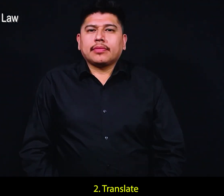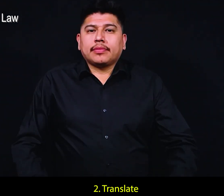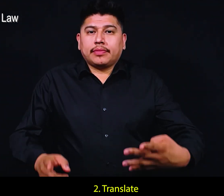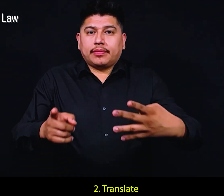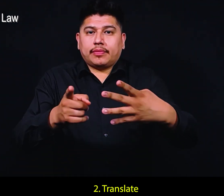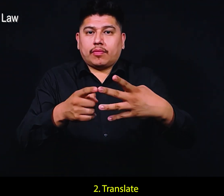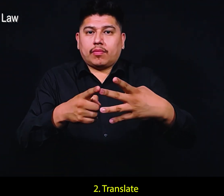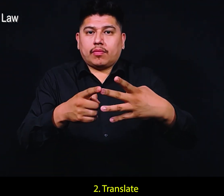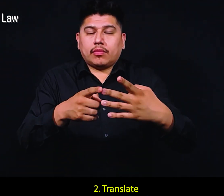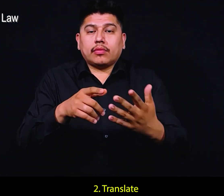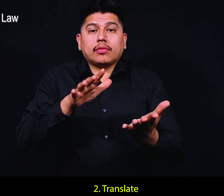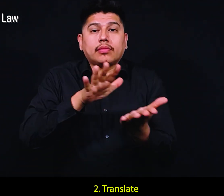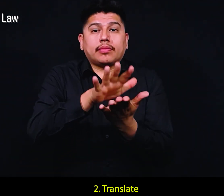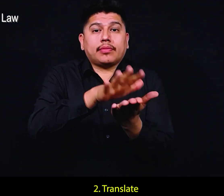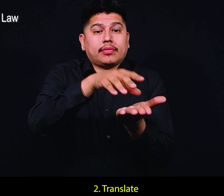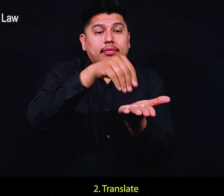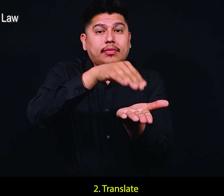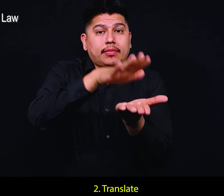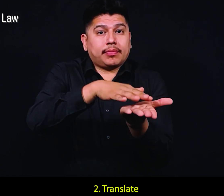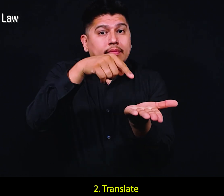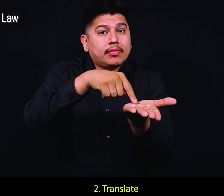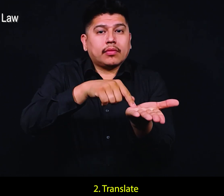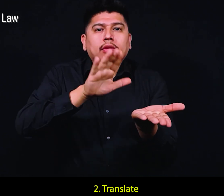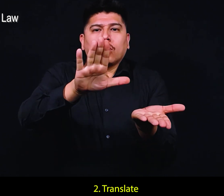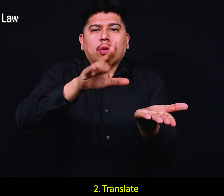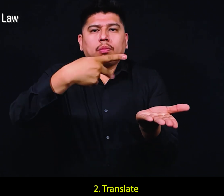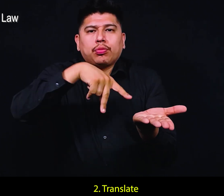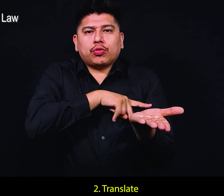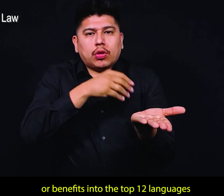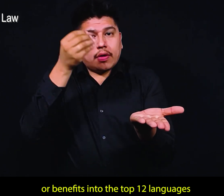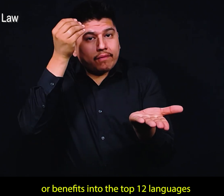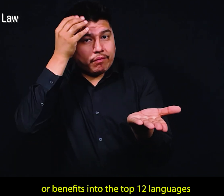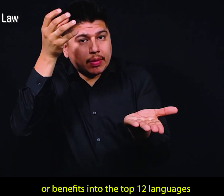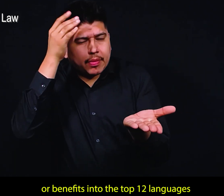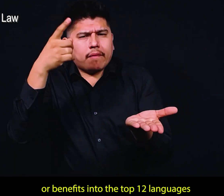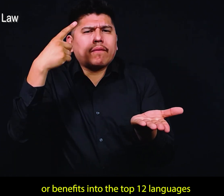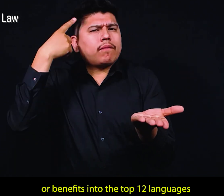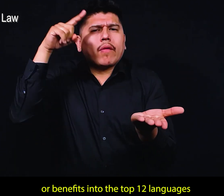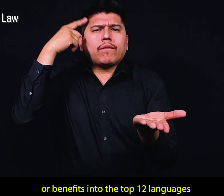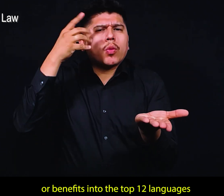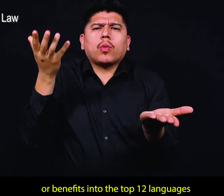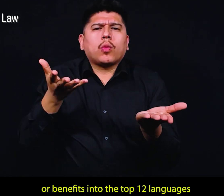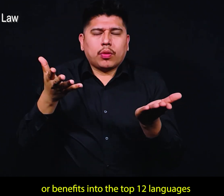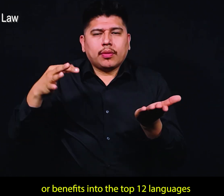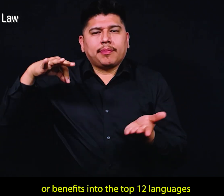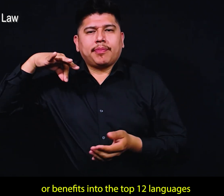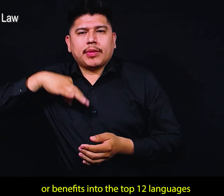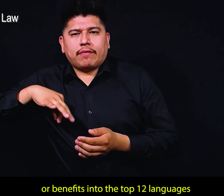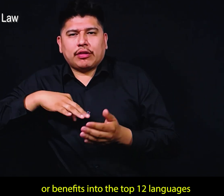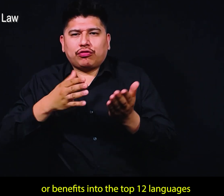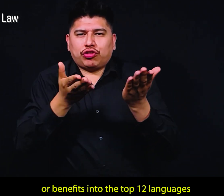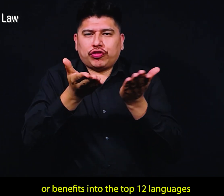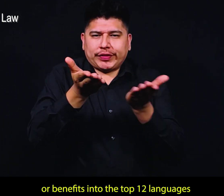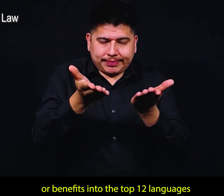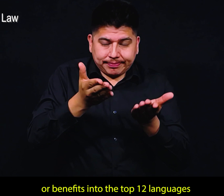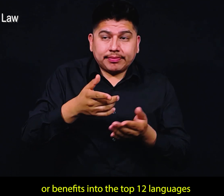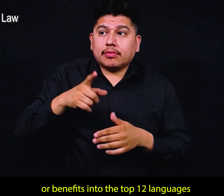2. Translate vital documents related to their services or benefits into the top 12 languages spoken by New Yorkers